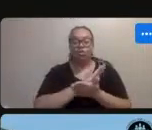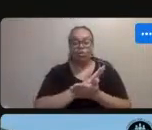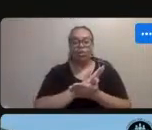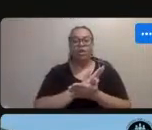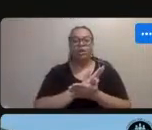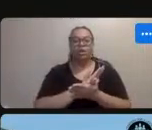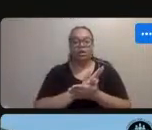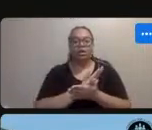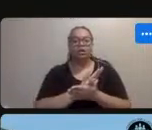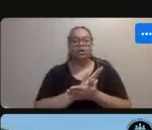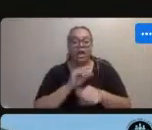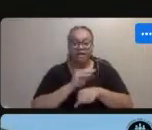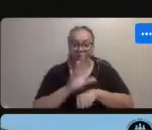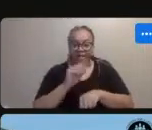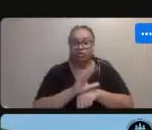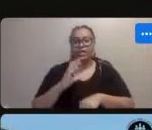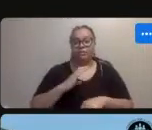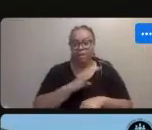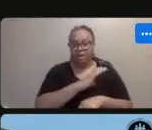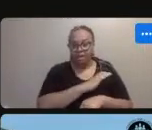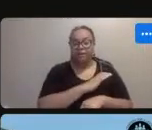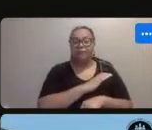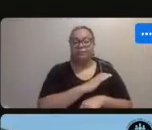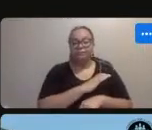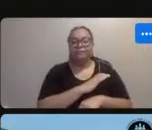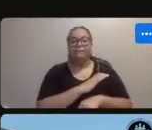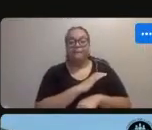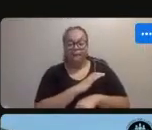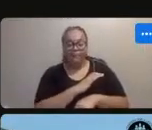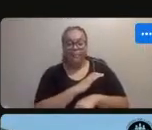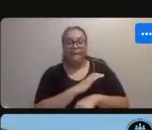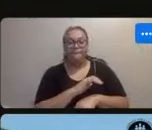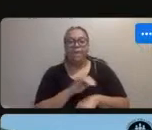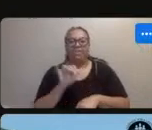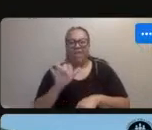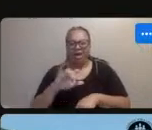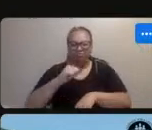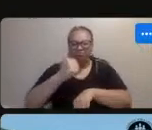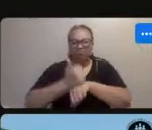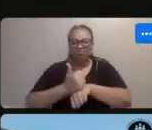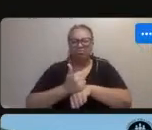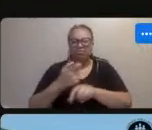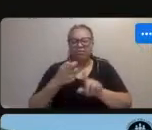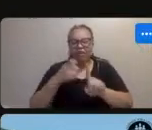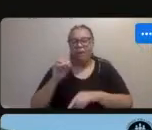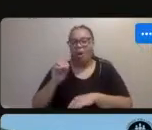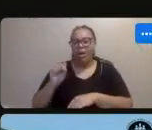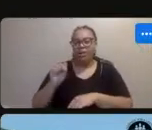I'VE SERVED ONHE OUTDOOR